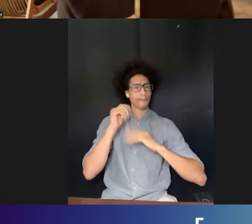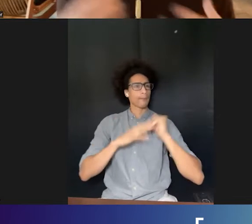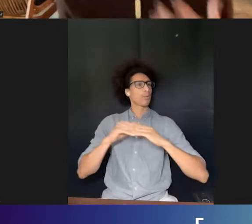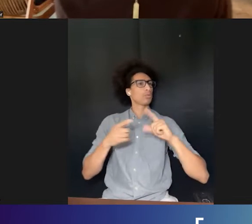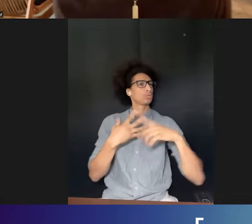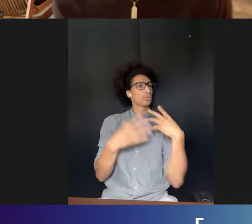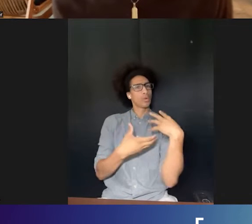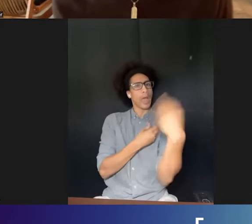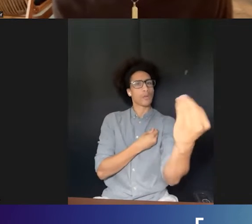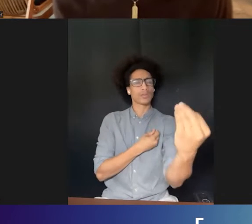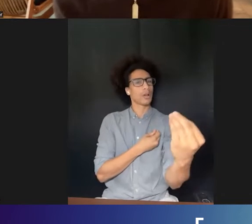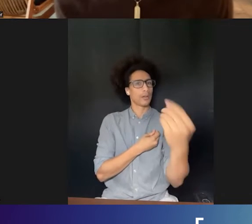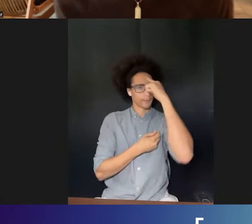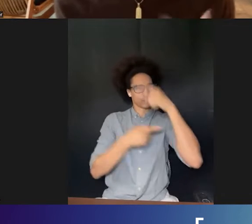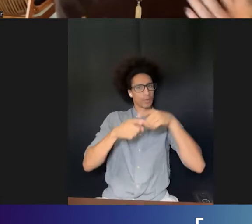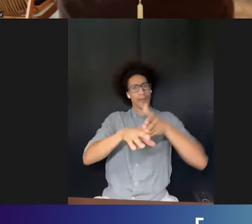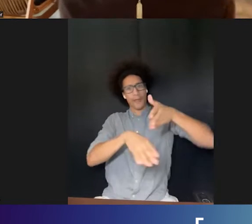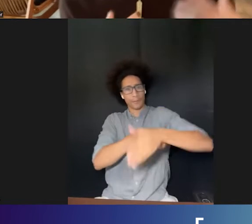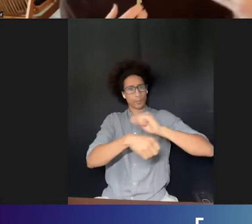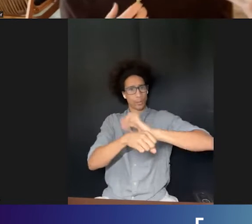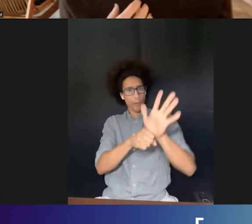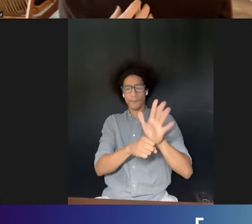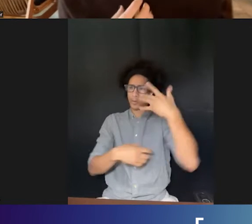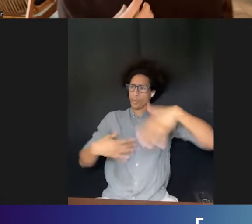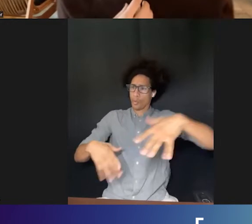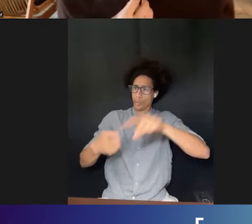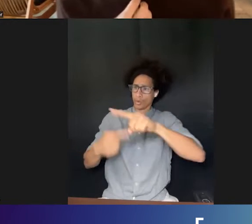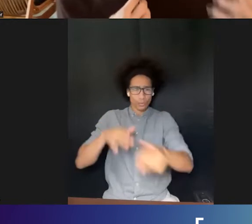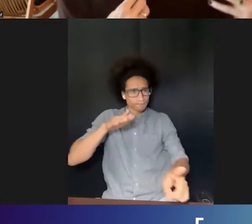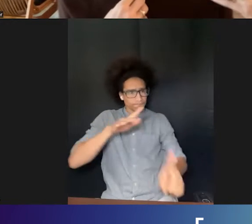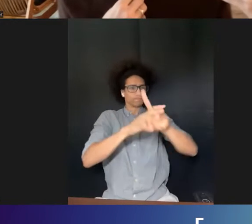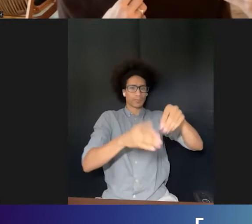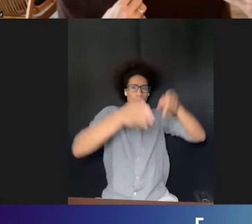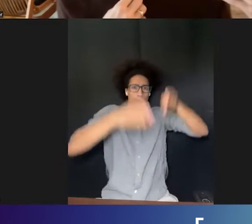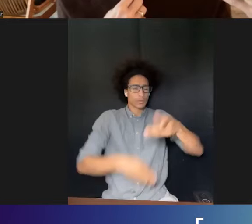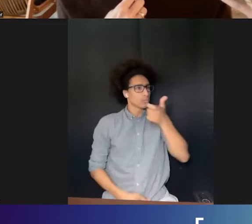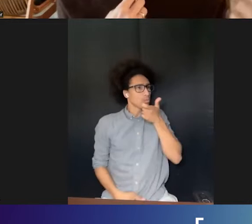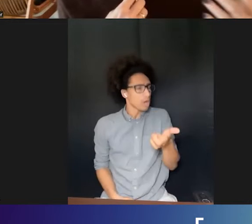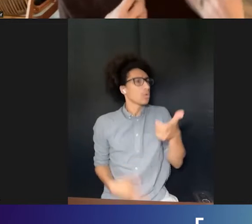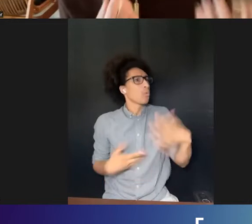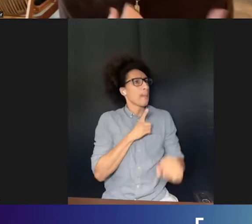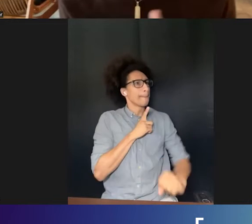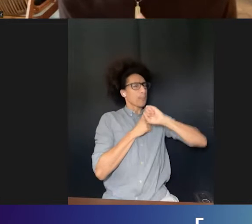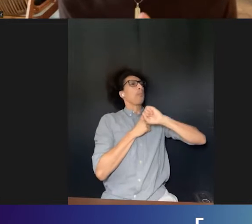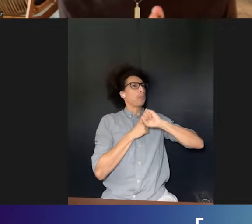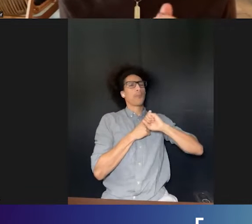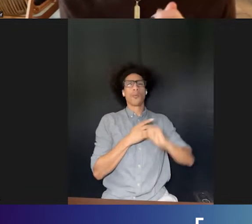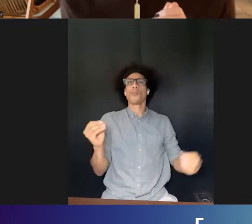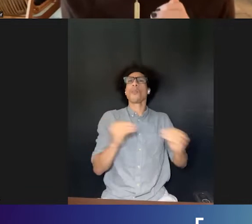that maybe is is really meaningful for a film that's like a personal film that, you know, I think is maybe best experienced in communities.